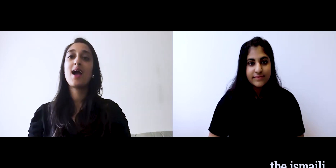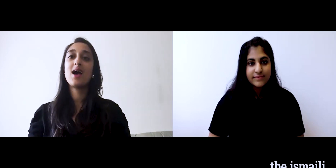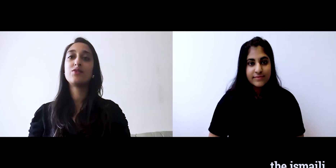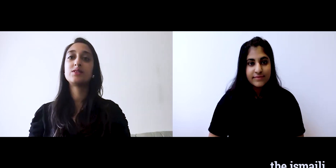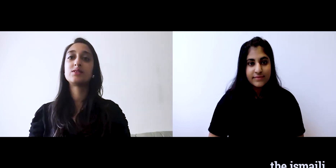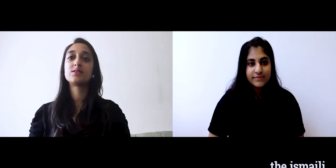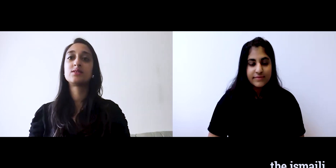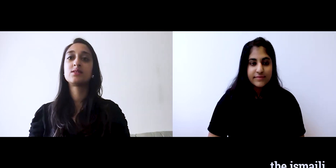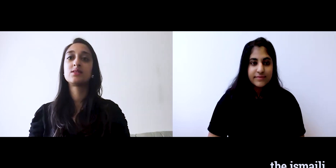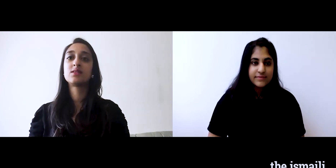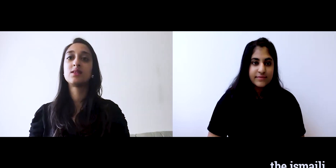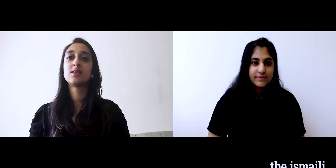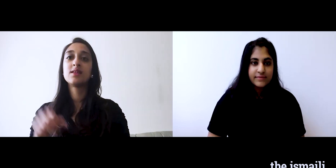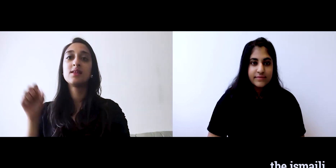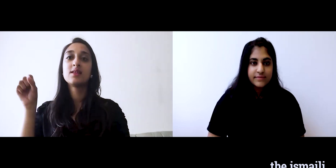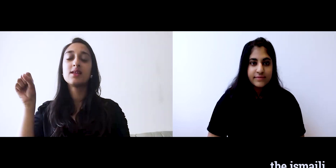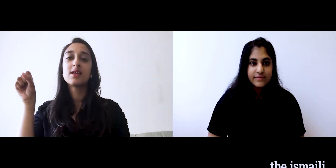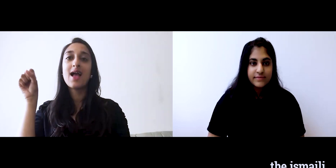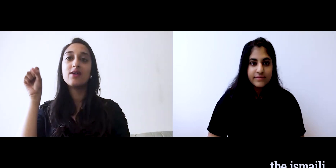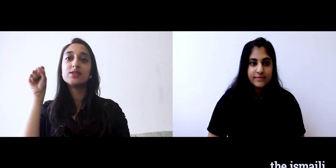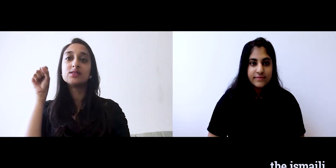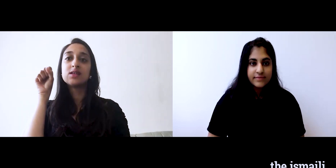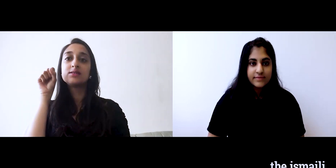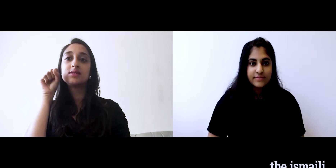Carrot